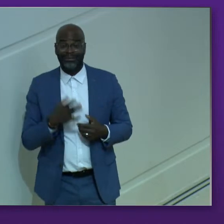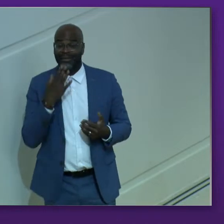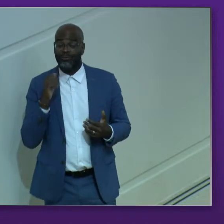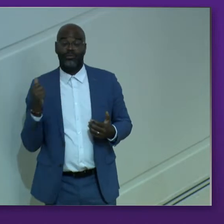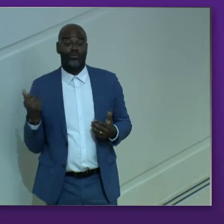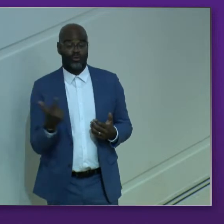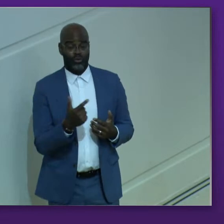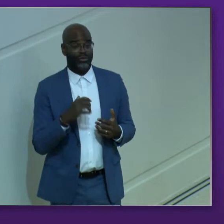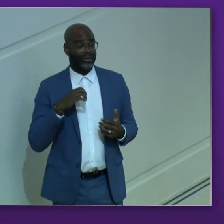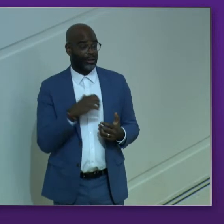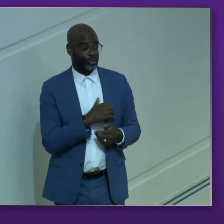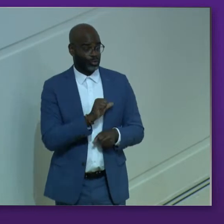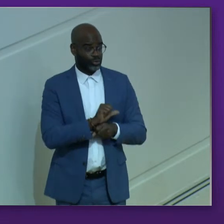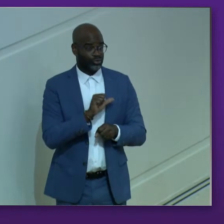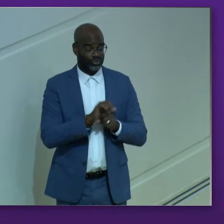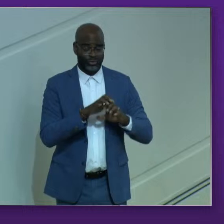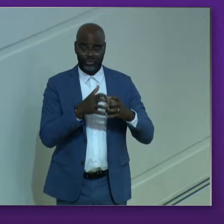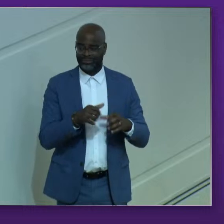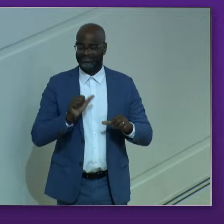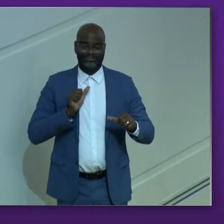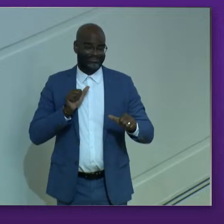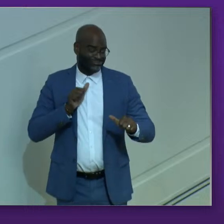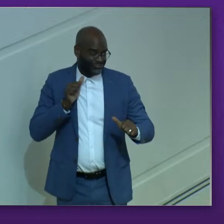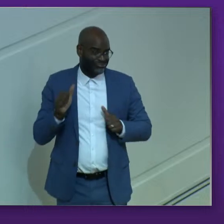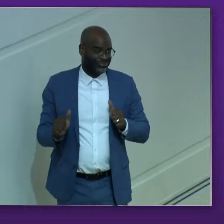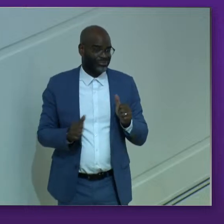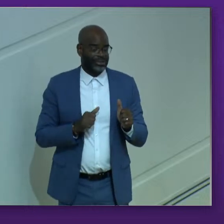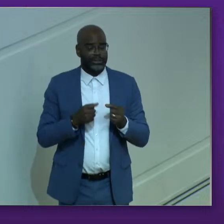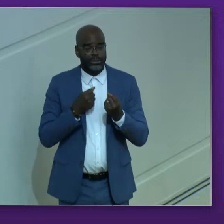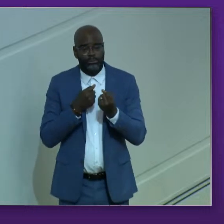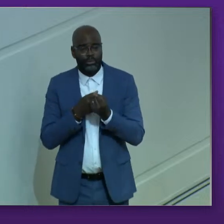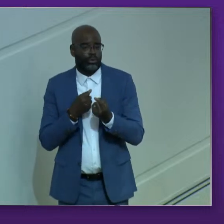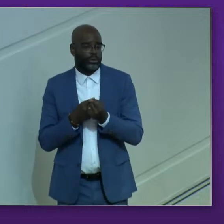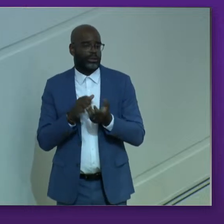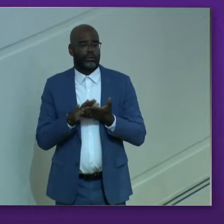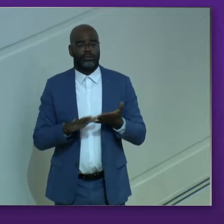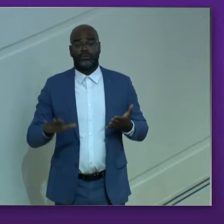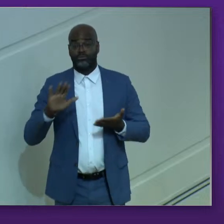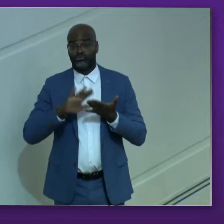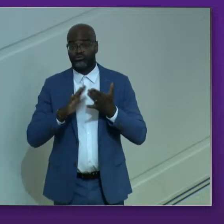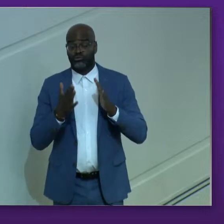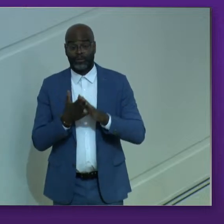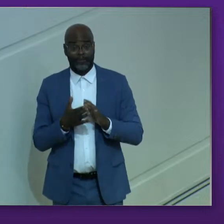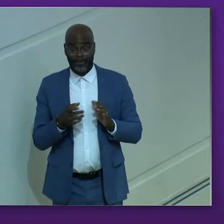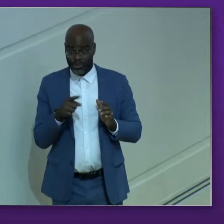ADMINISTRATORS. BECAUSE YOU ARE